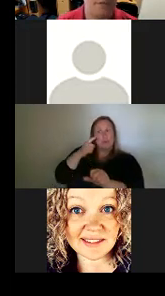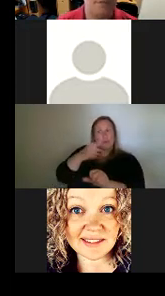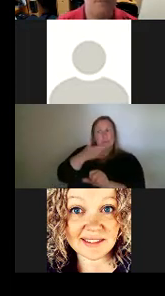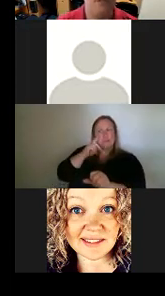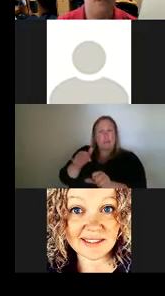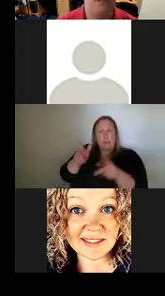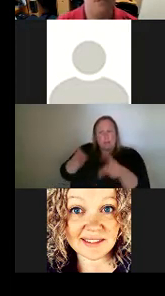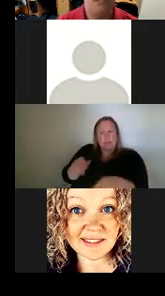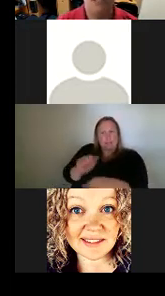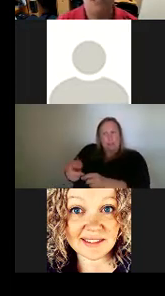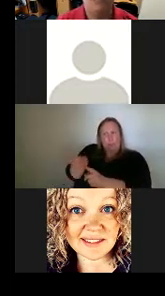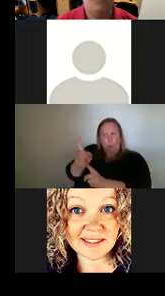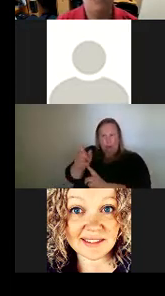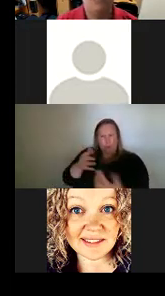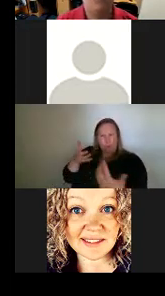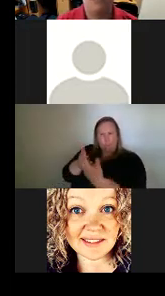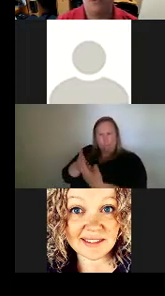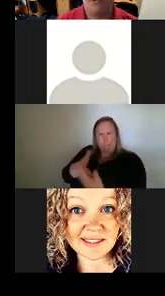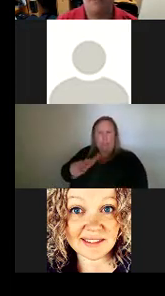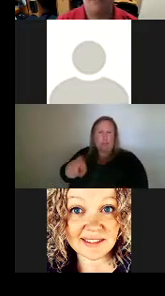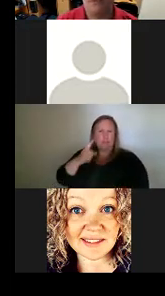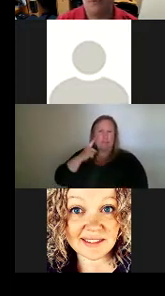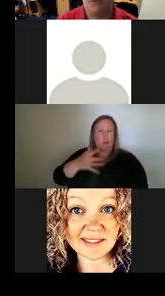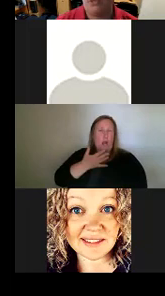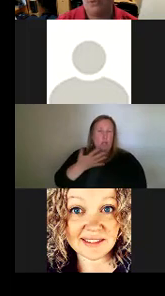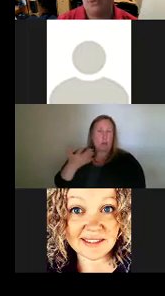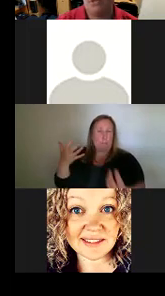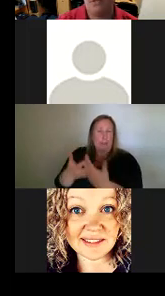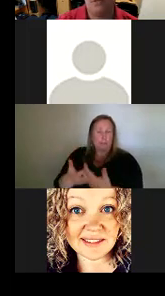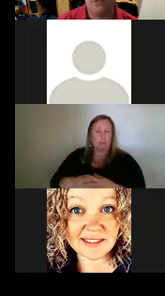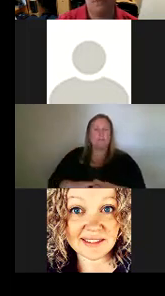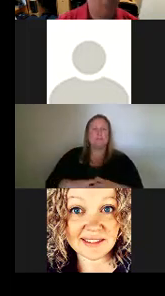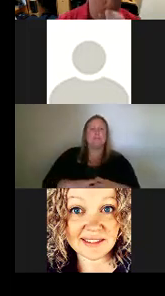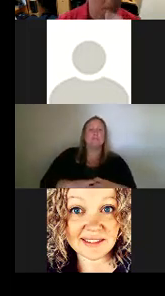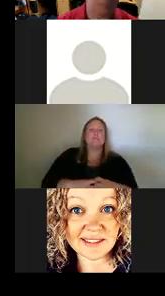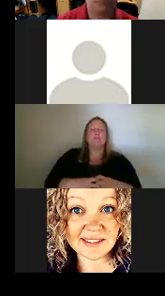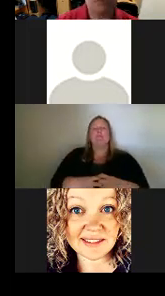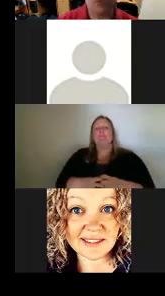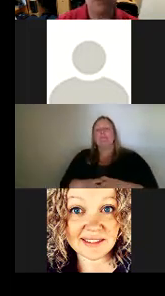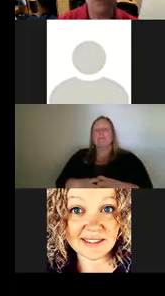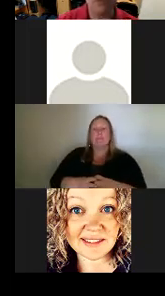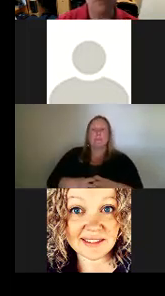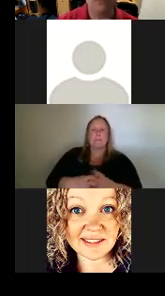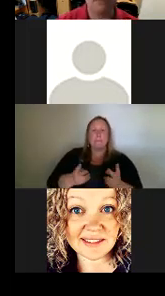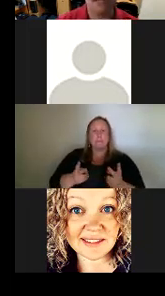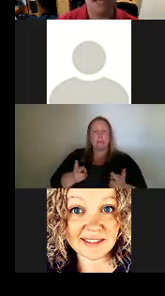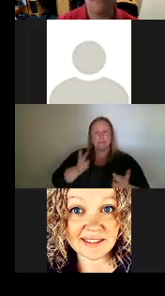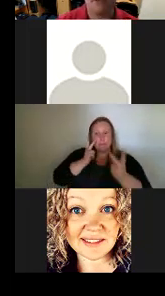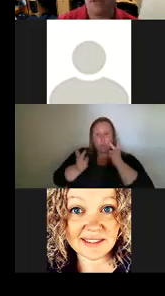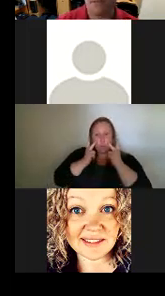THERE ARE SO MANY DIFFERENT VIEWING MODES, TOO. WITH VIEWING MODES, YOU MAY HAVE DIFFERENT COMBINATIONS